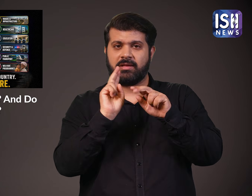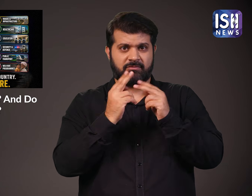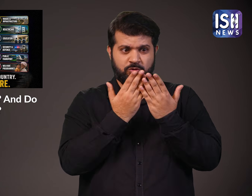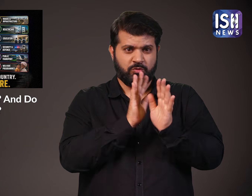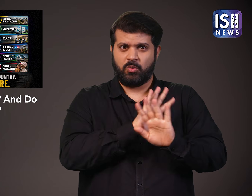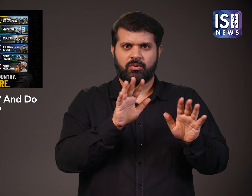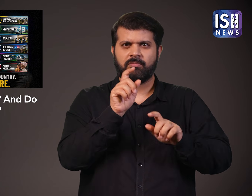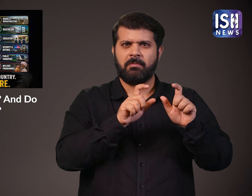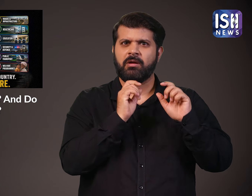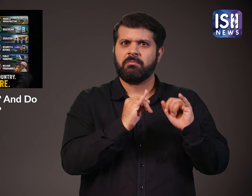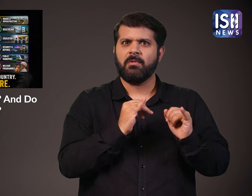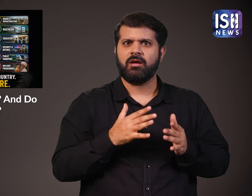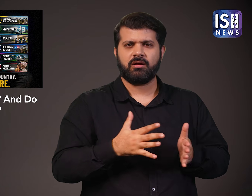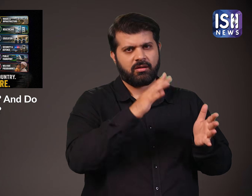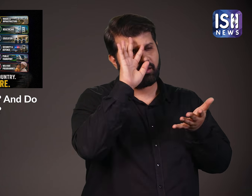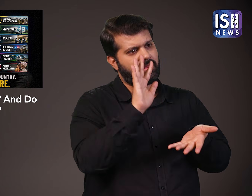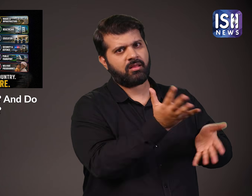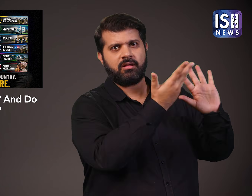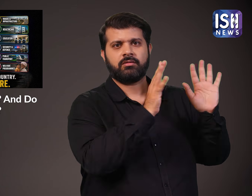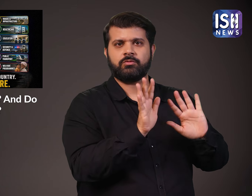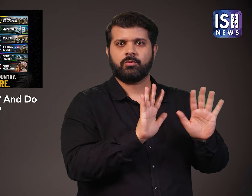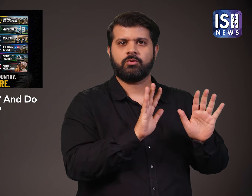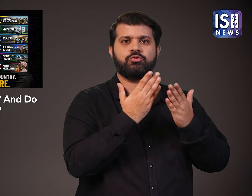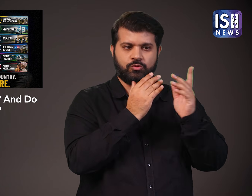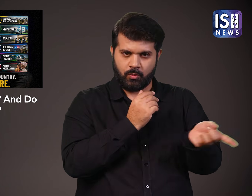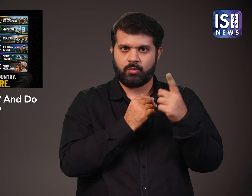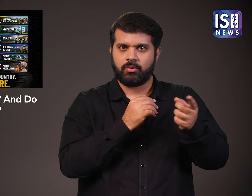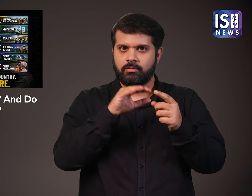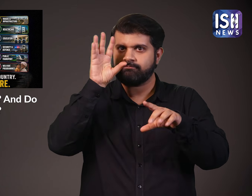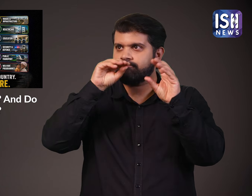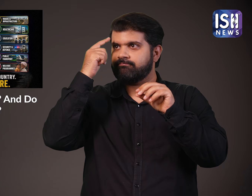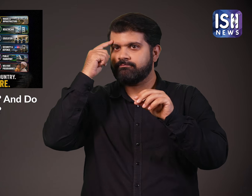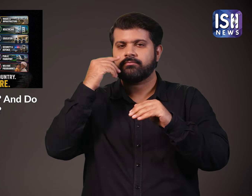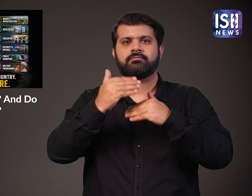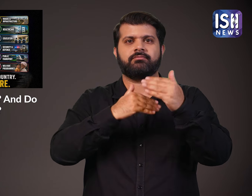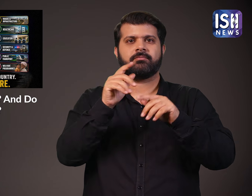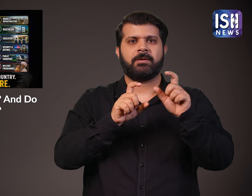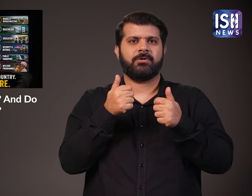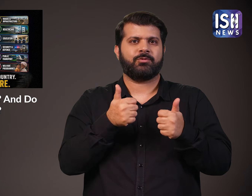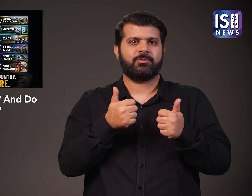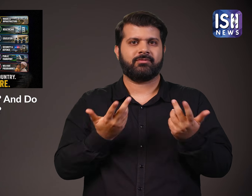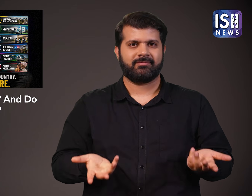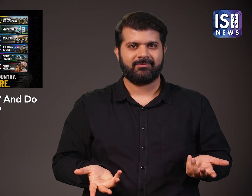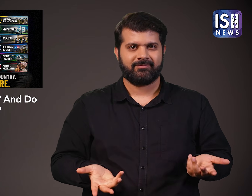Education guides children toward a better future and helps them stay on the right path.